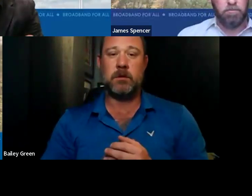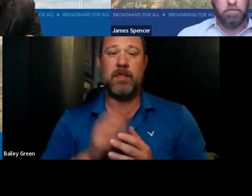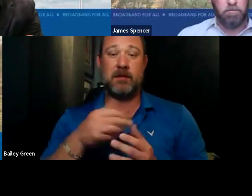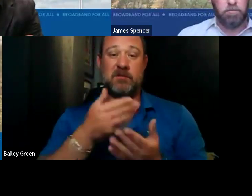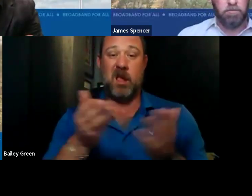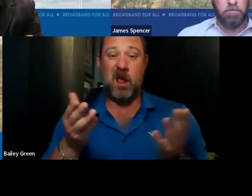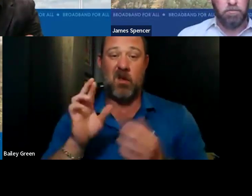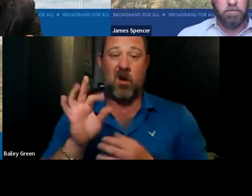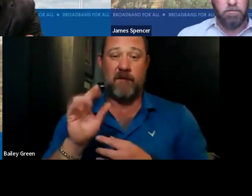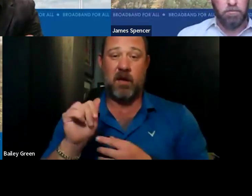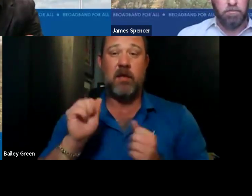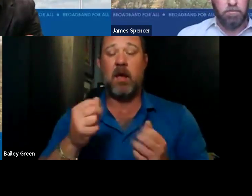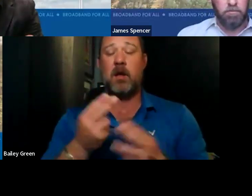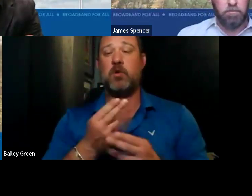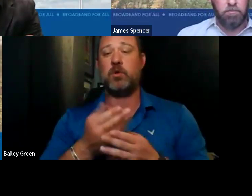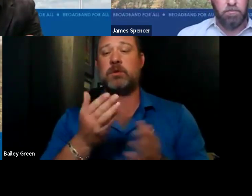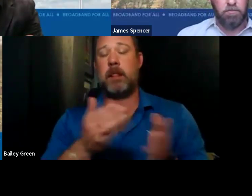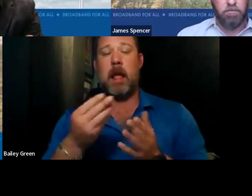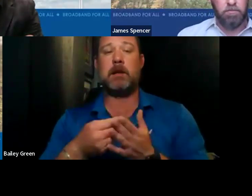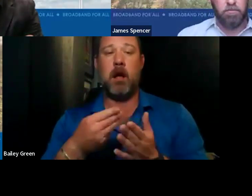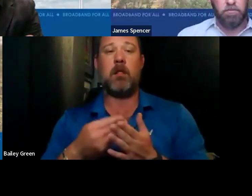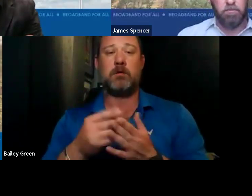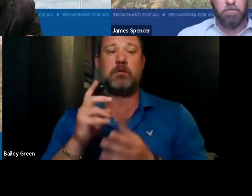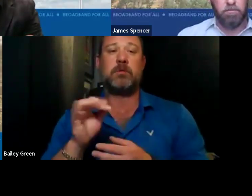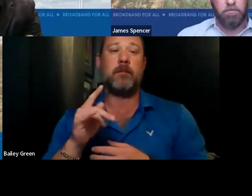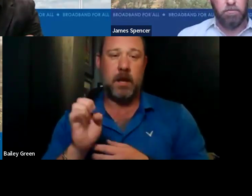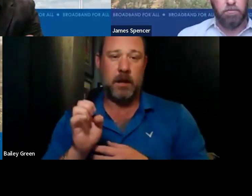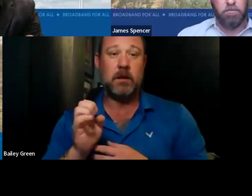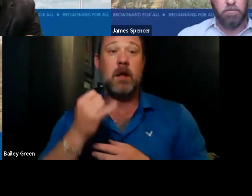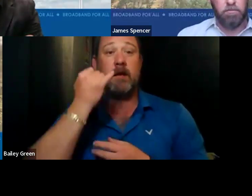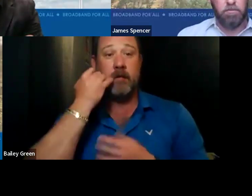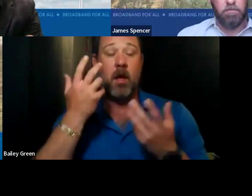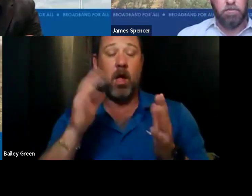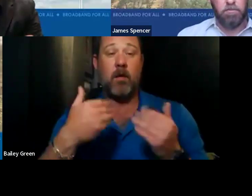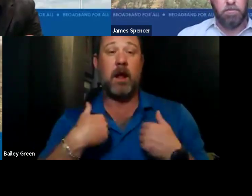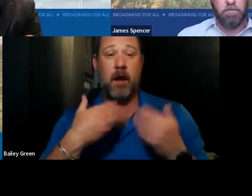they can use some planning dollars to update it. If they already have a plan that they think